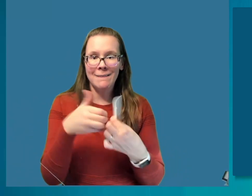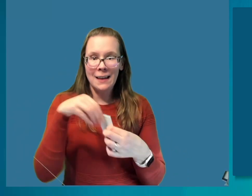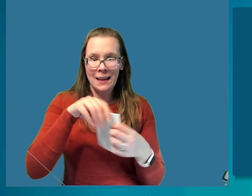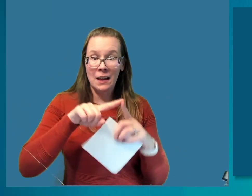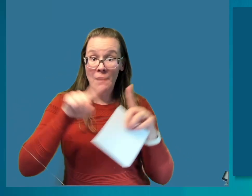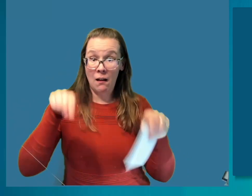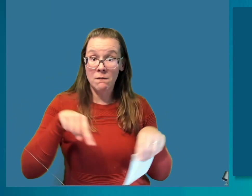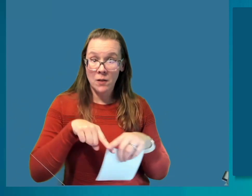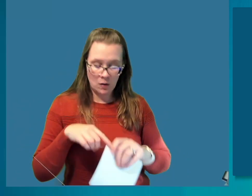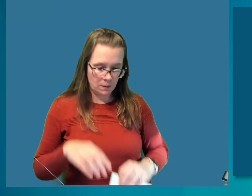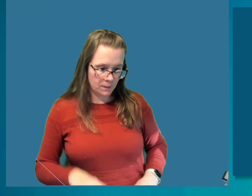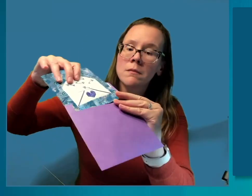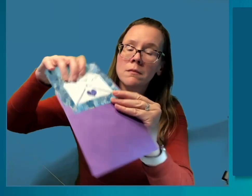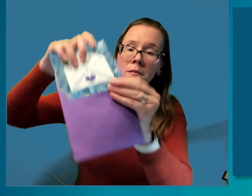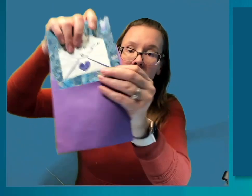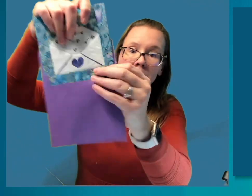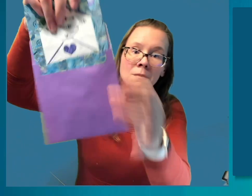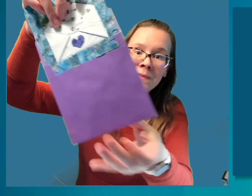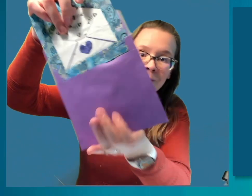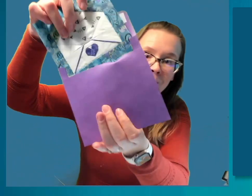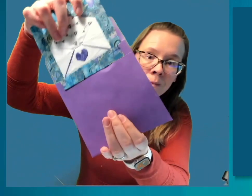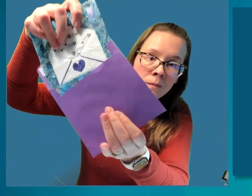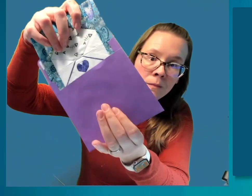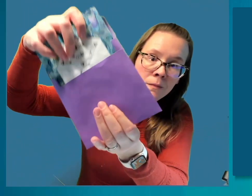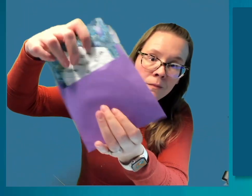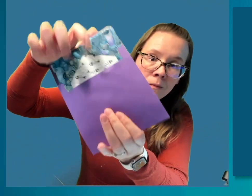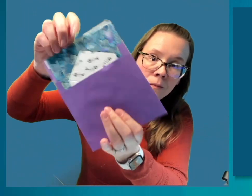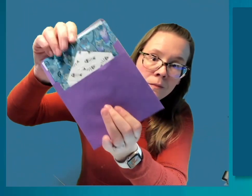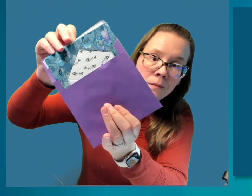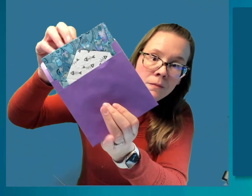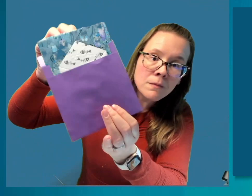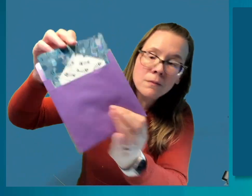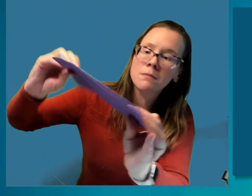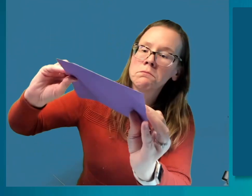and the quilting and all that, it will still fit inside of the envelope. As you see here,